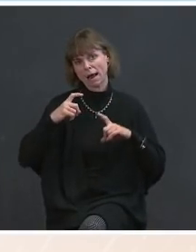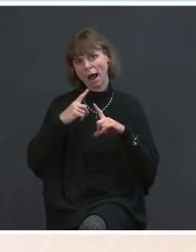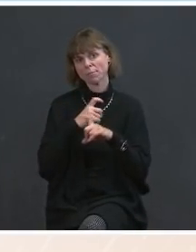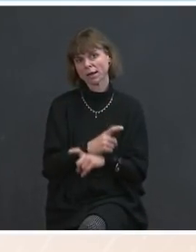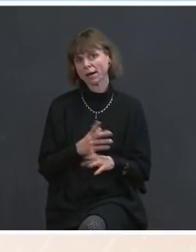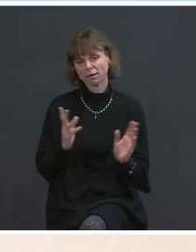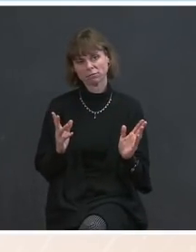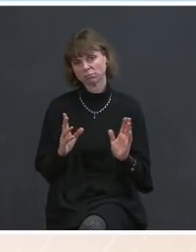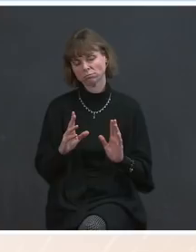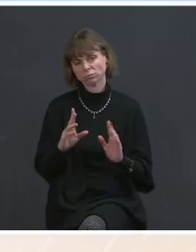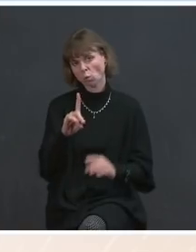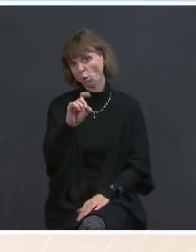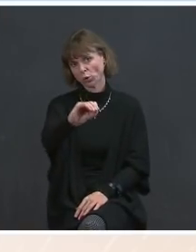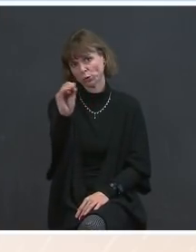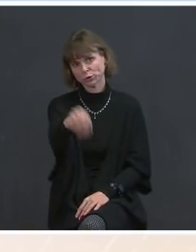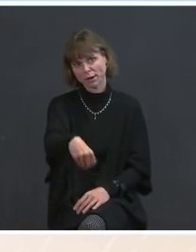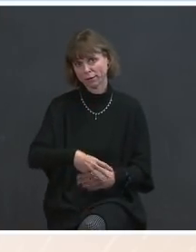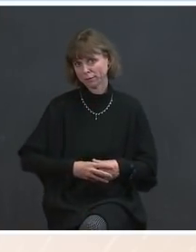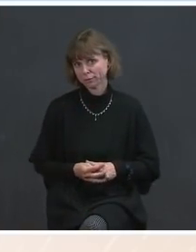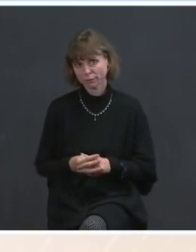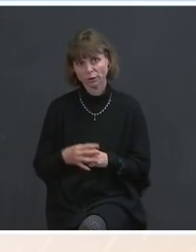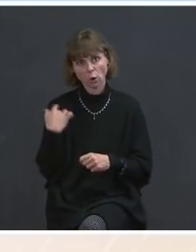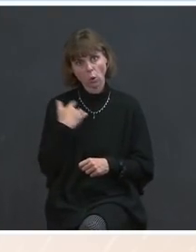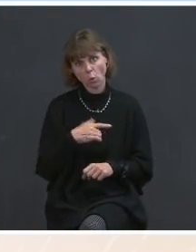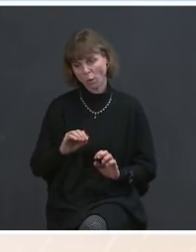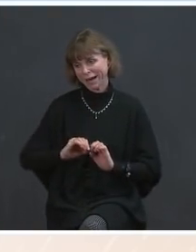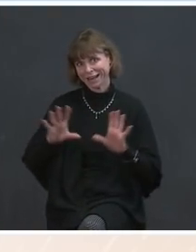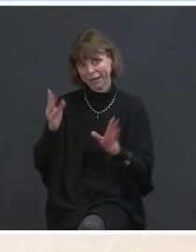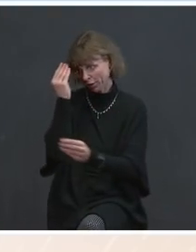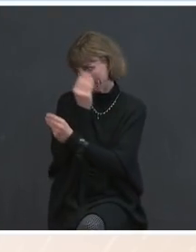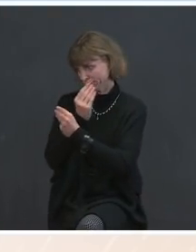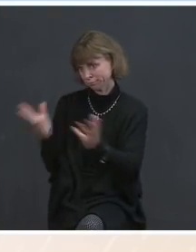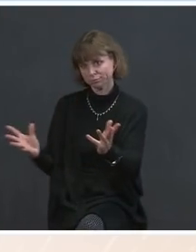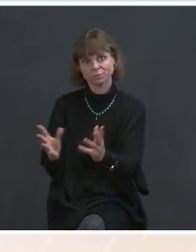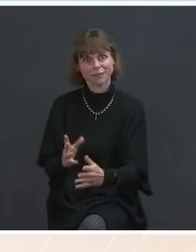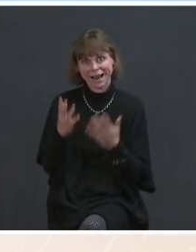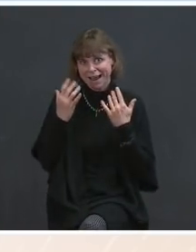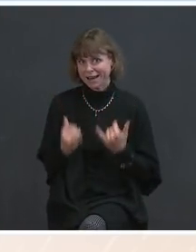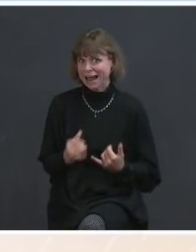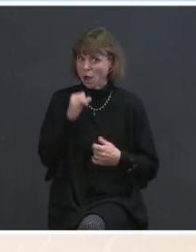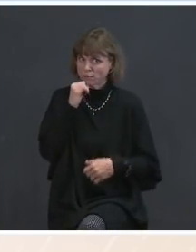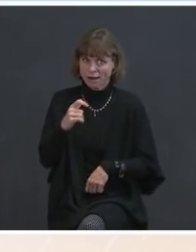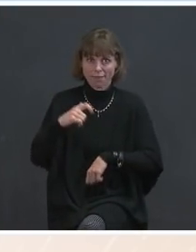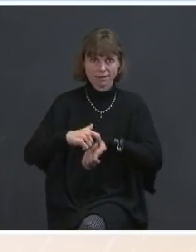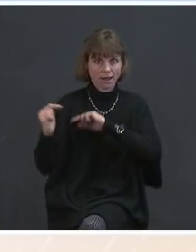We are sending the message clearly in the region, "Now is not the time to come." But also, we want to ensure